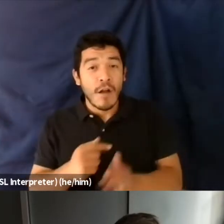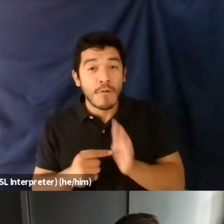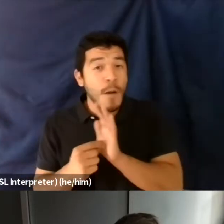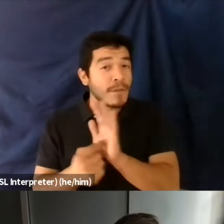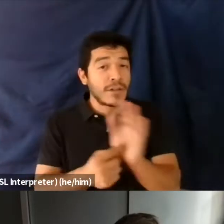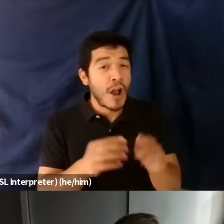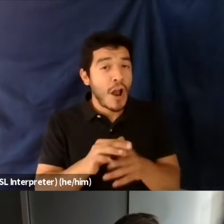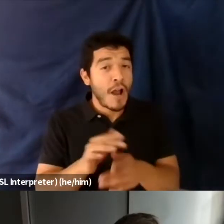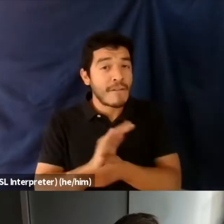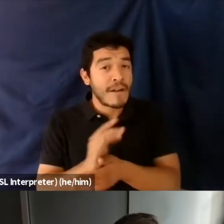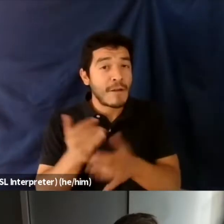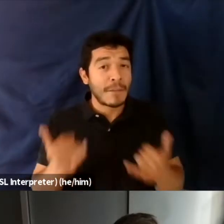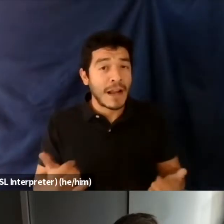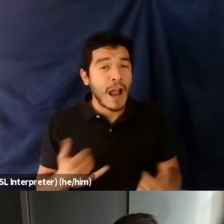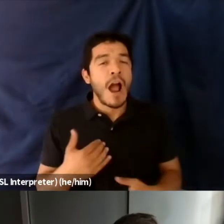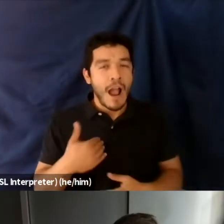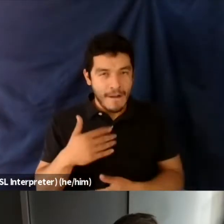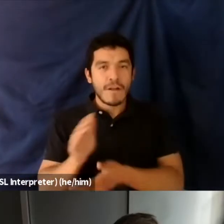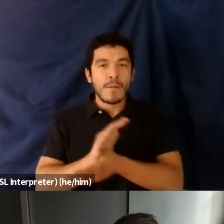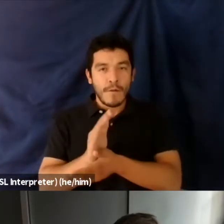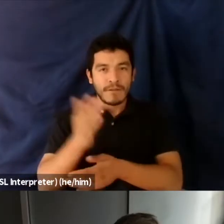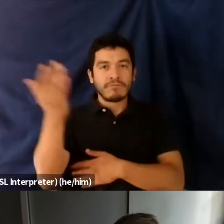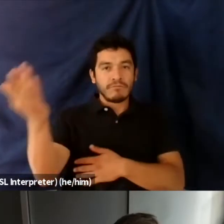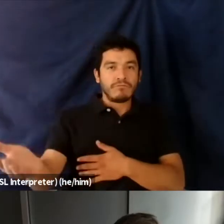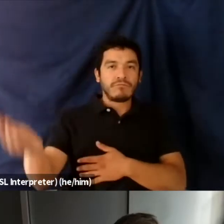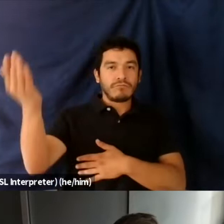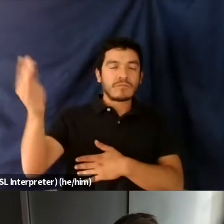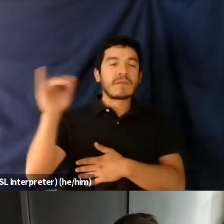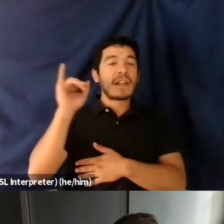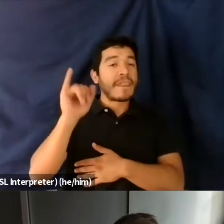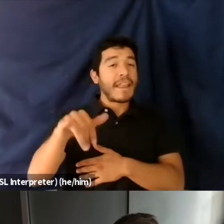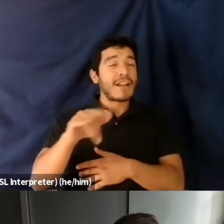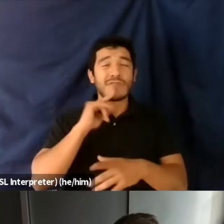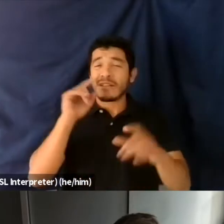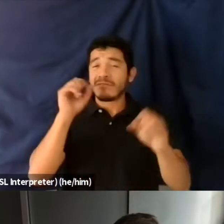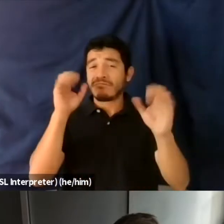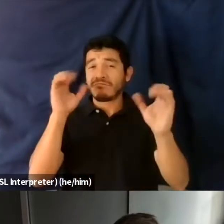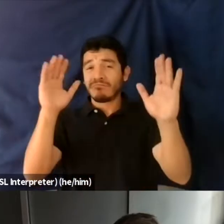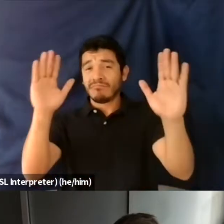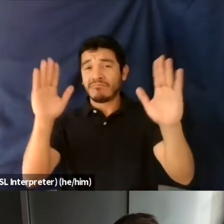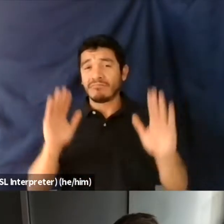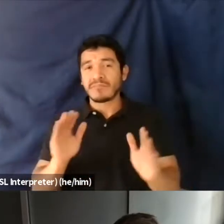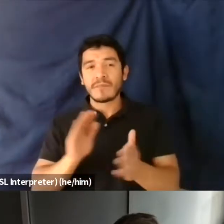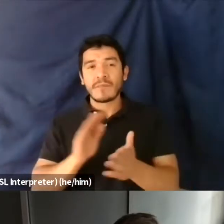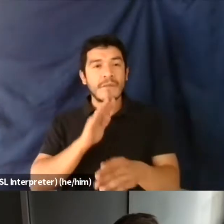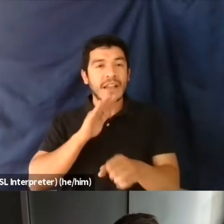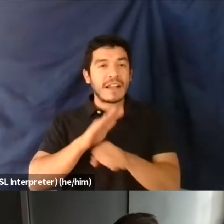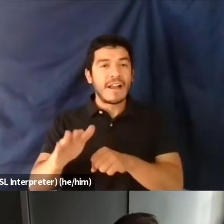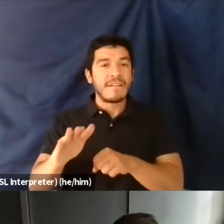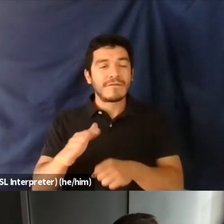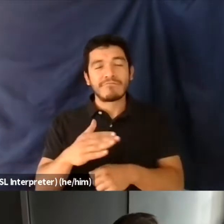but now I have a film that does that. It's been incredible. It is enough nourishment for the soul to maybe wanna do